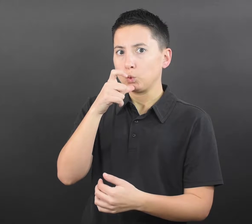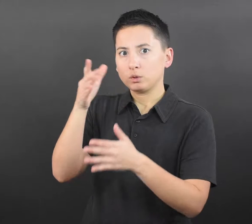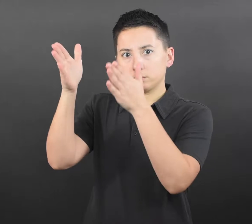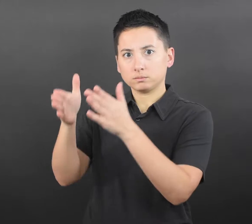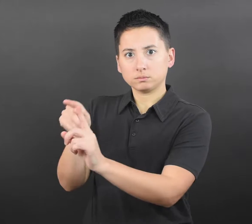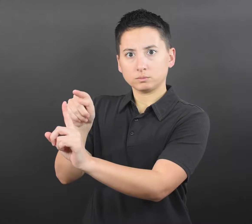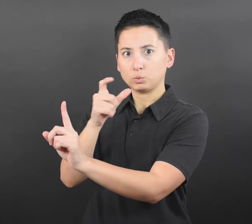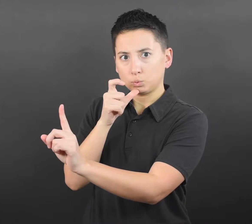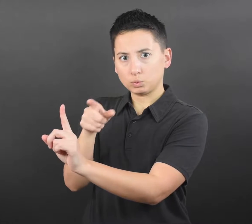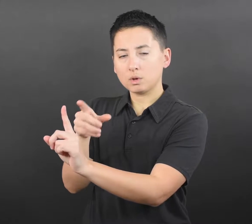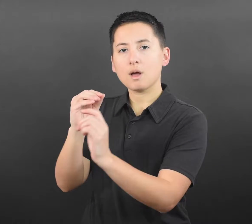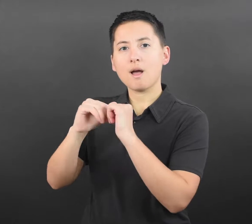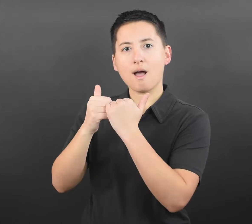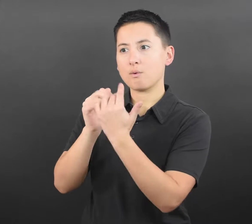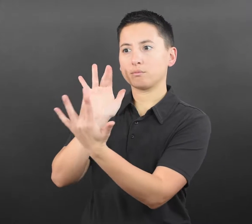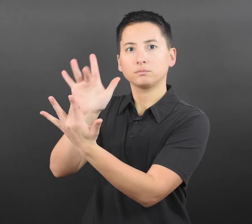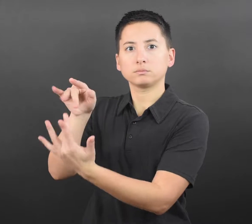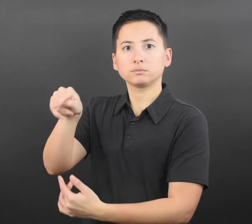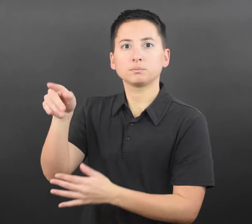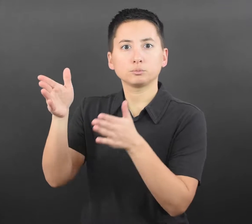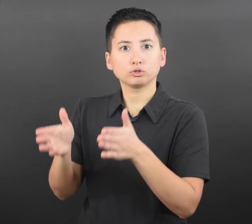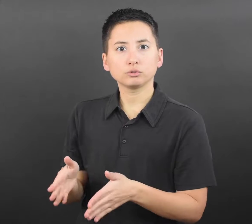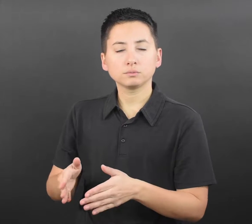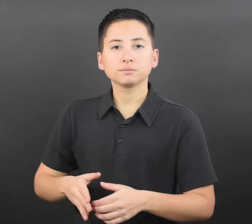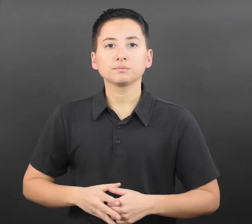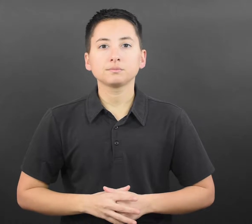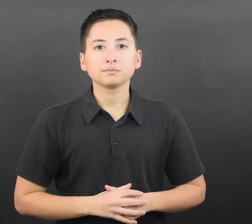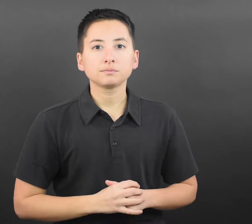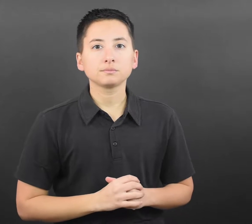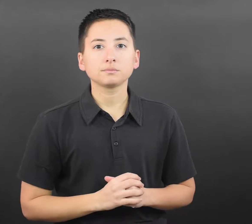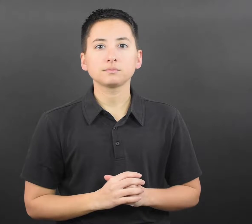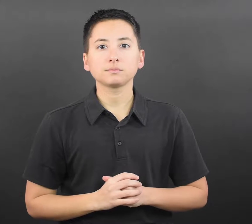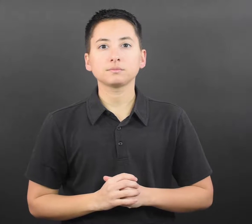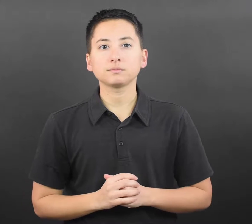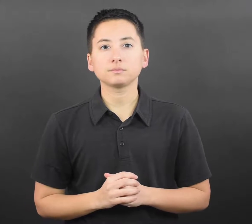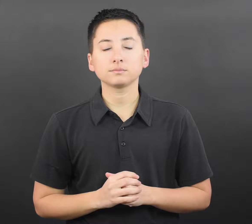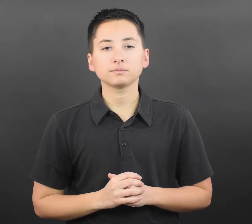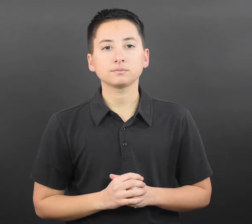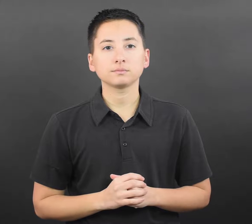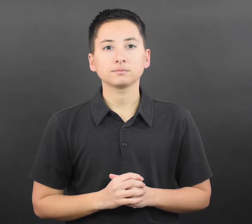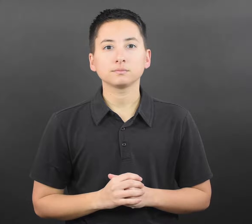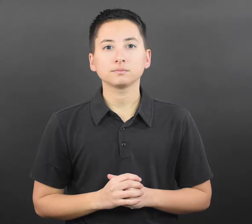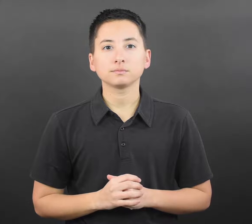Ensure all families and staff know who this person is and how to contact them.